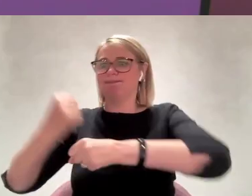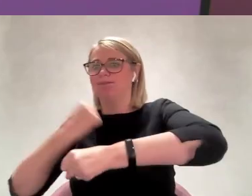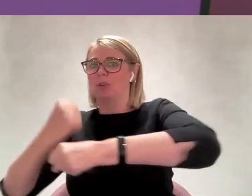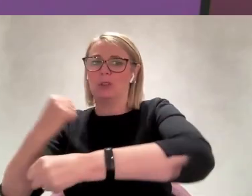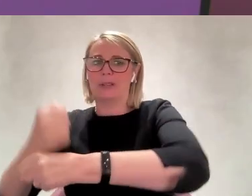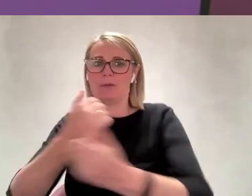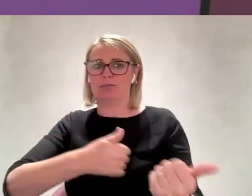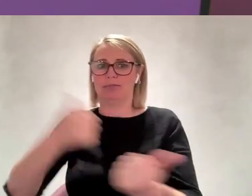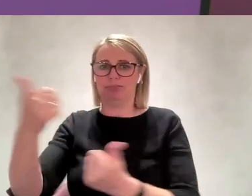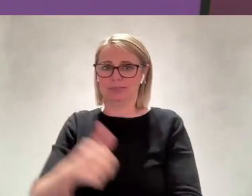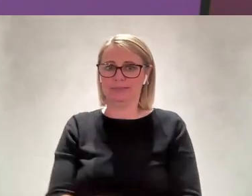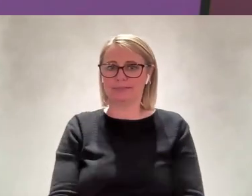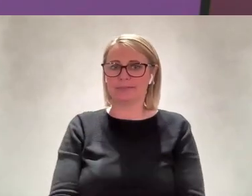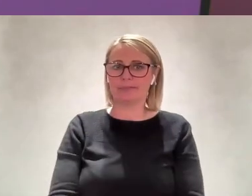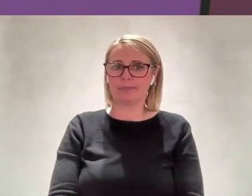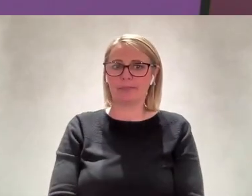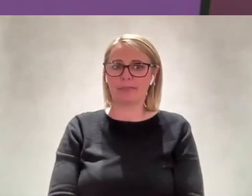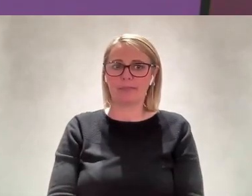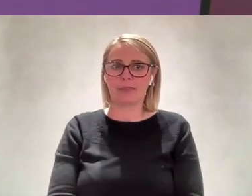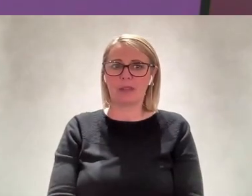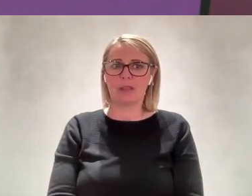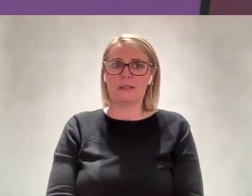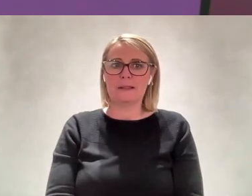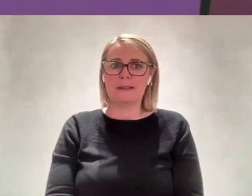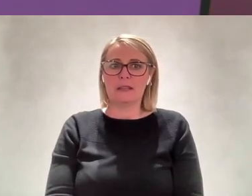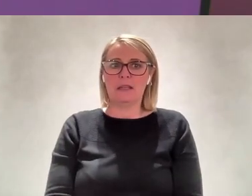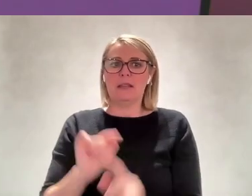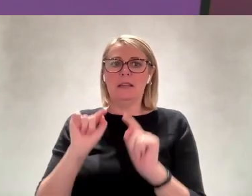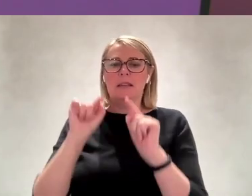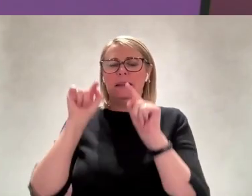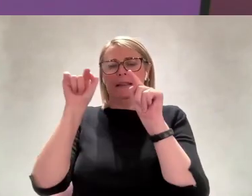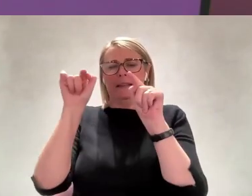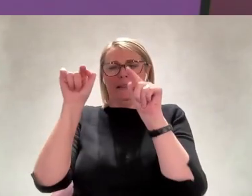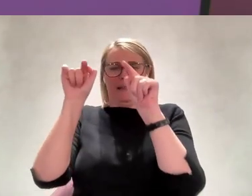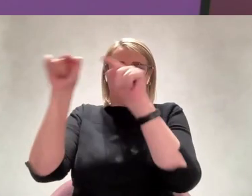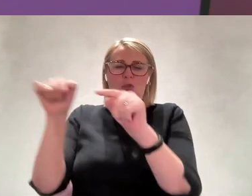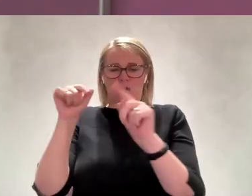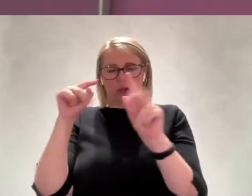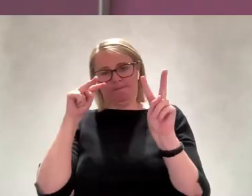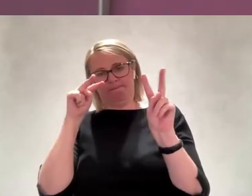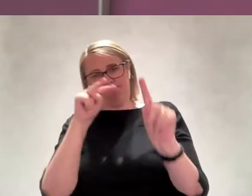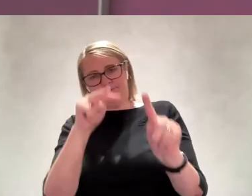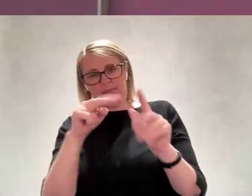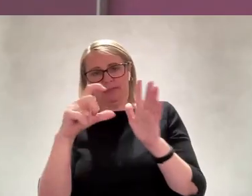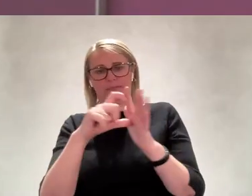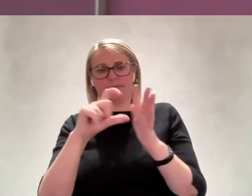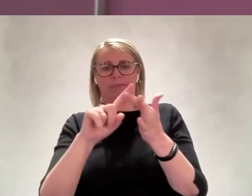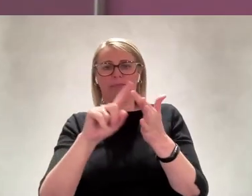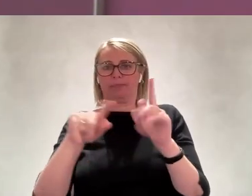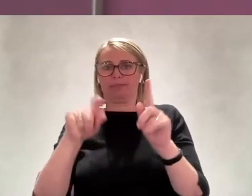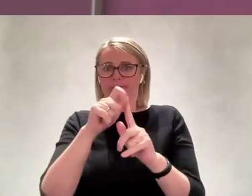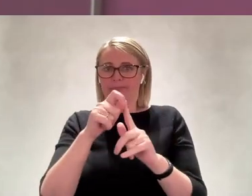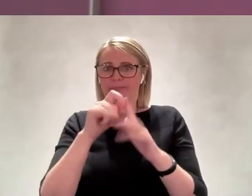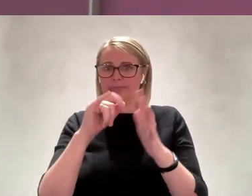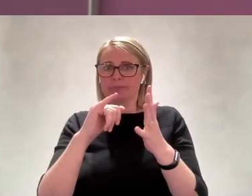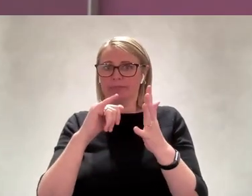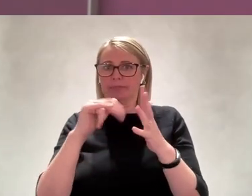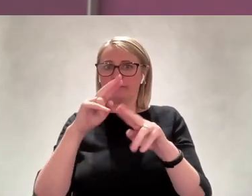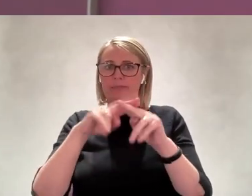Yeah. I mean, I assume the question here is through perhaps that external lens of deepfakes and the likes.